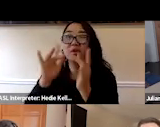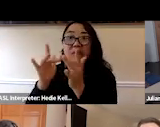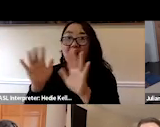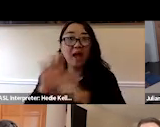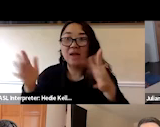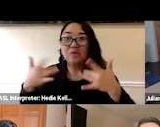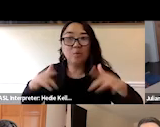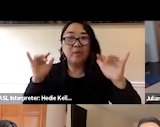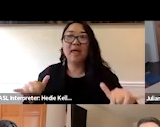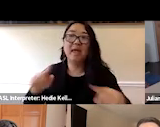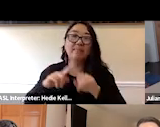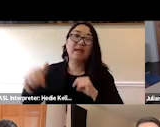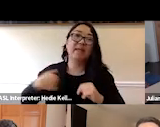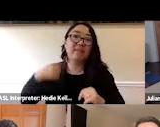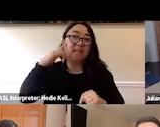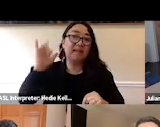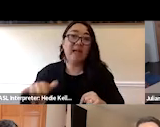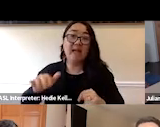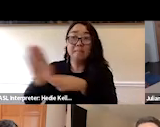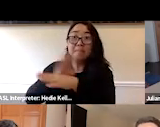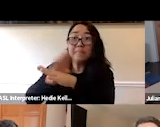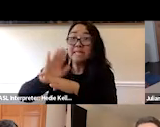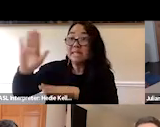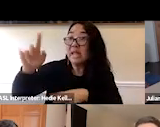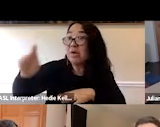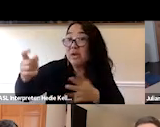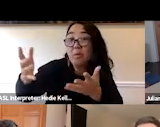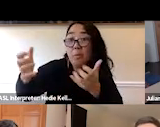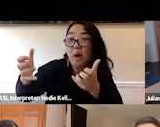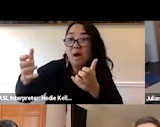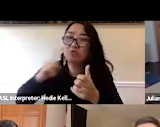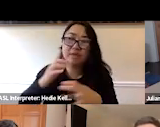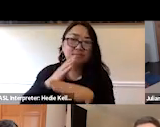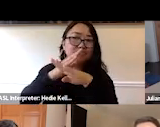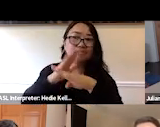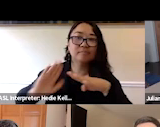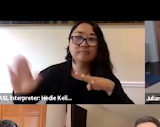the business needs or wants get in the way of their constituents, their customers,